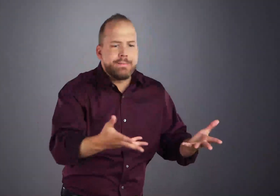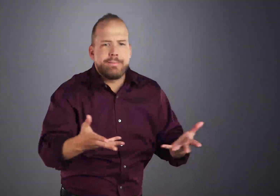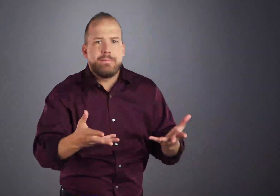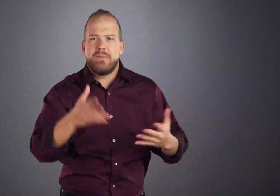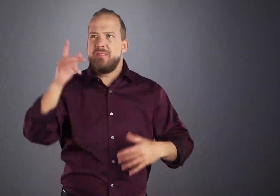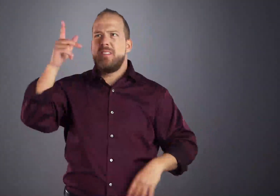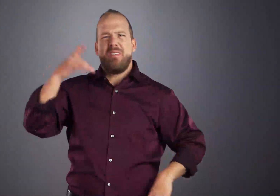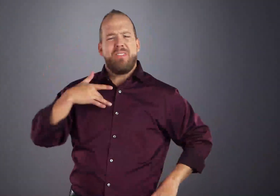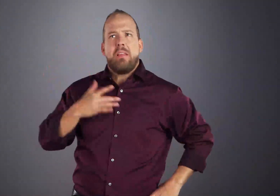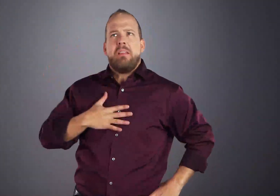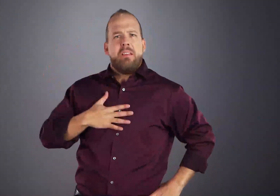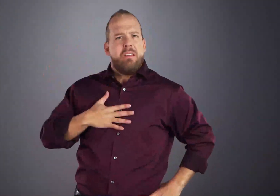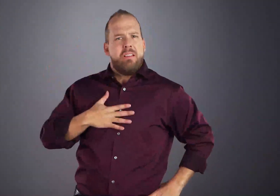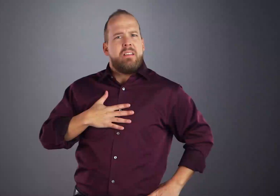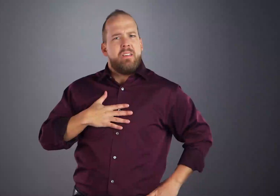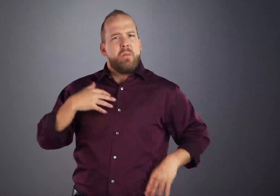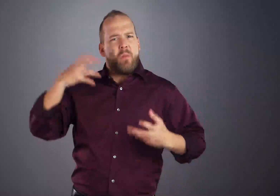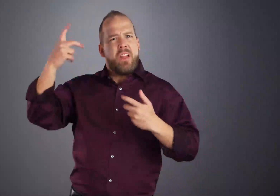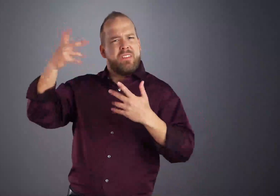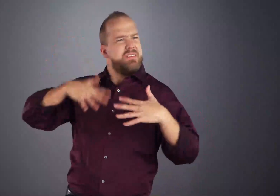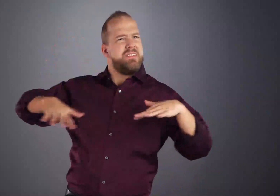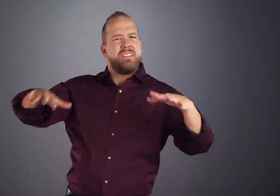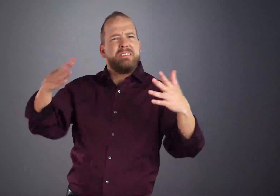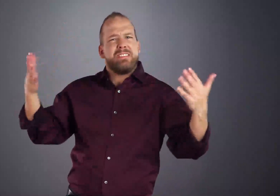At long last I saw,